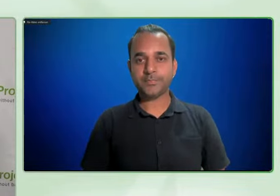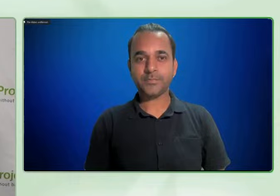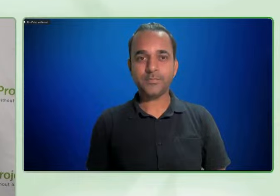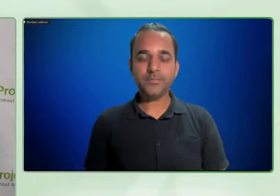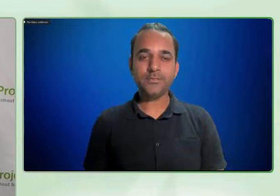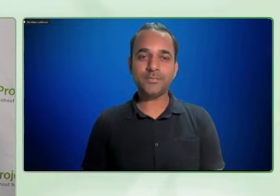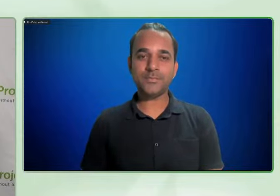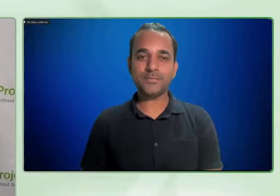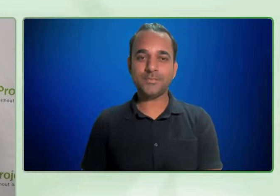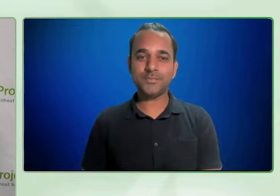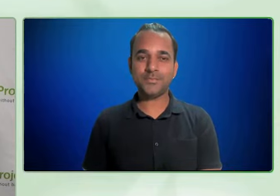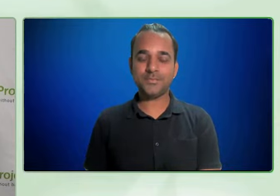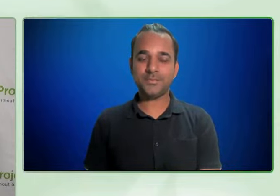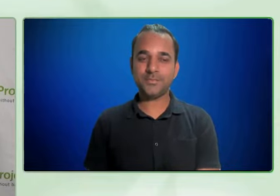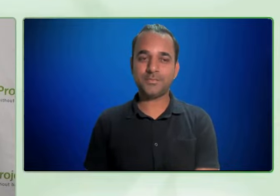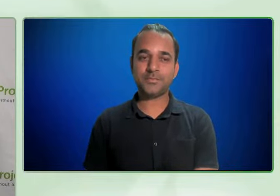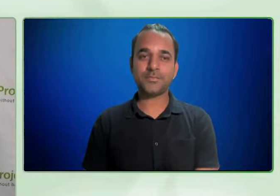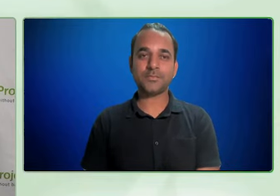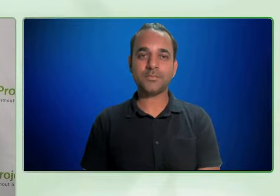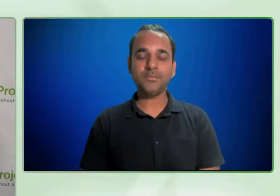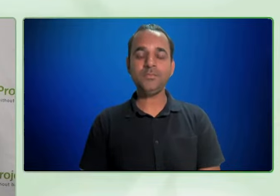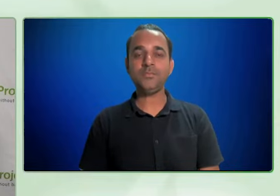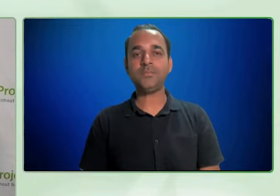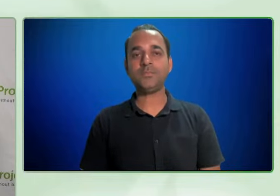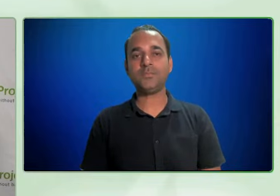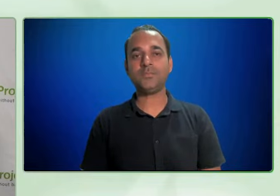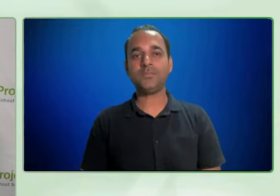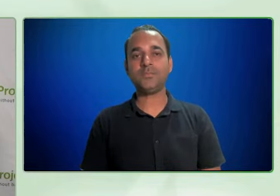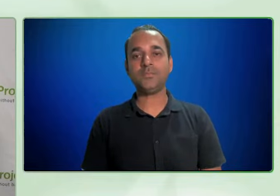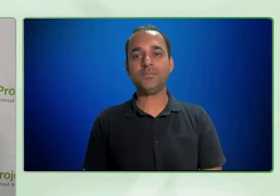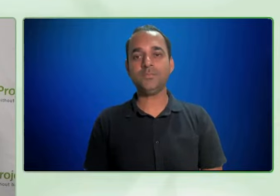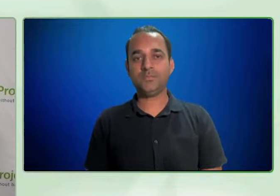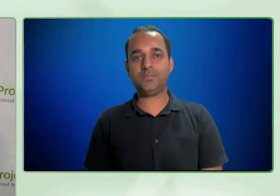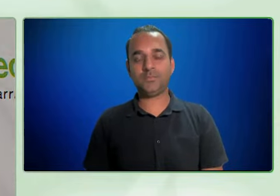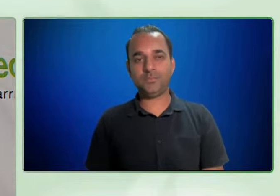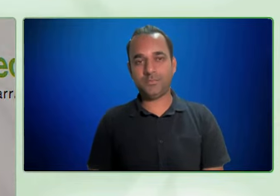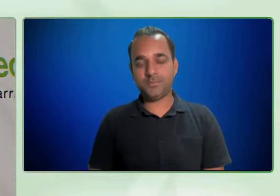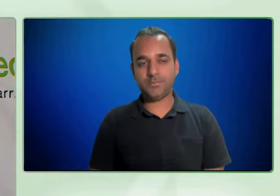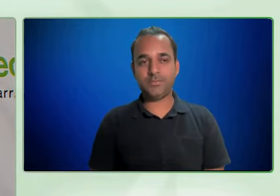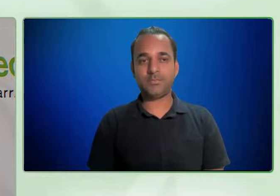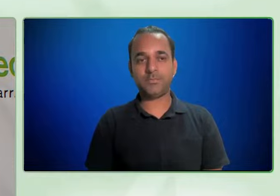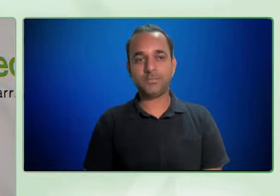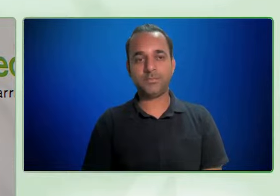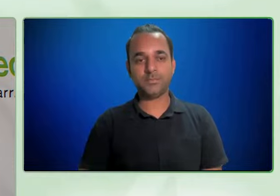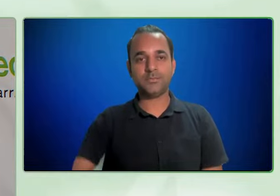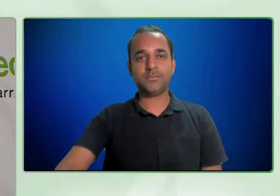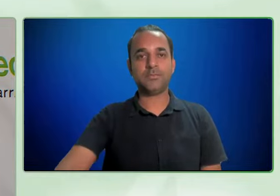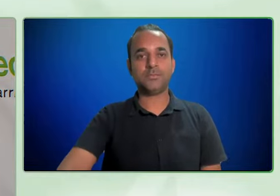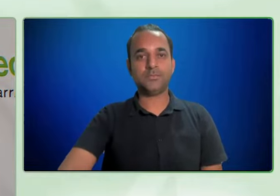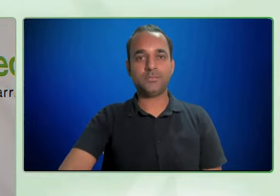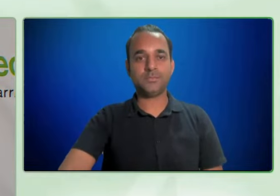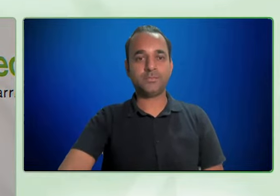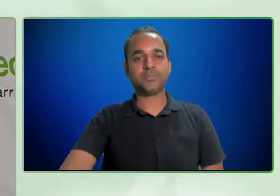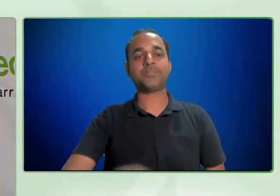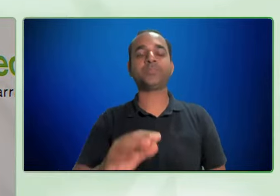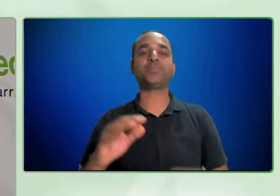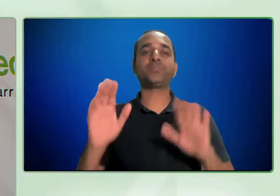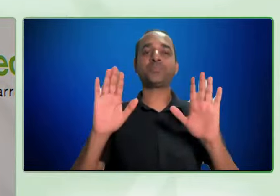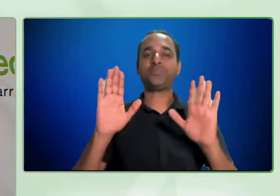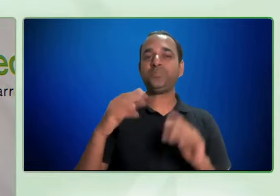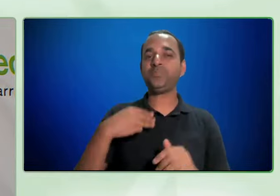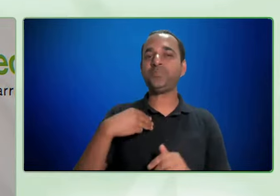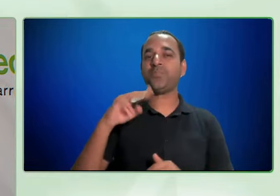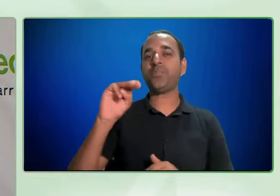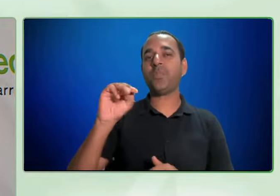The executive director of the world institute on disability and Iama very pleased to have